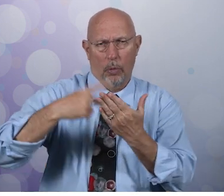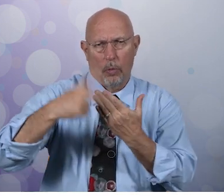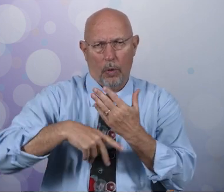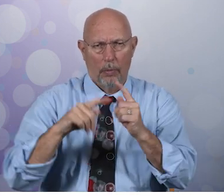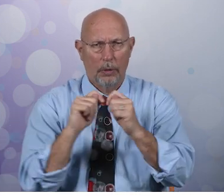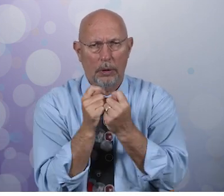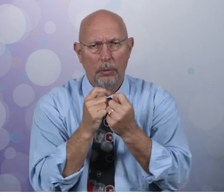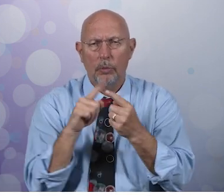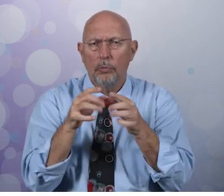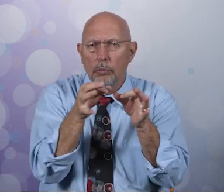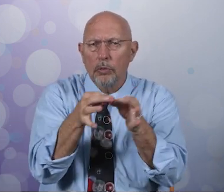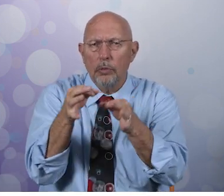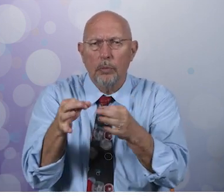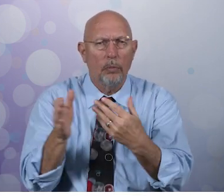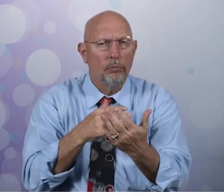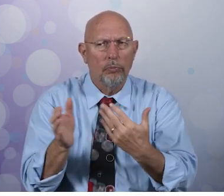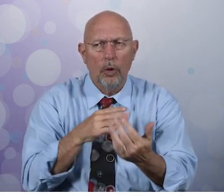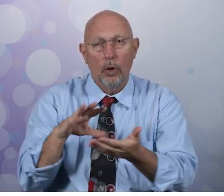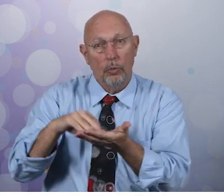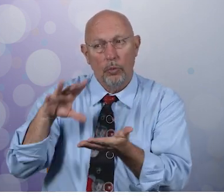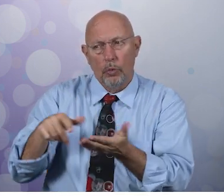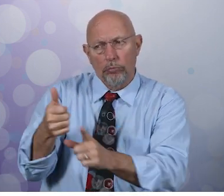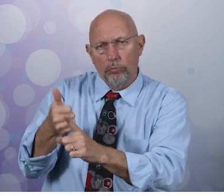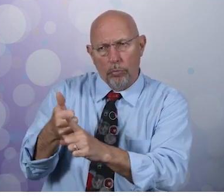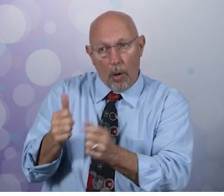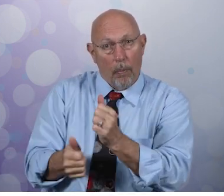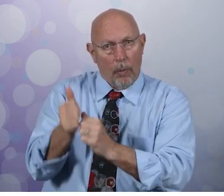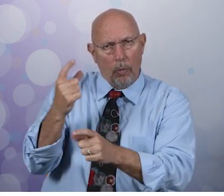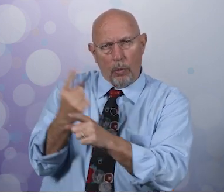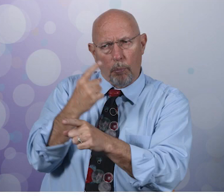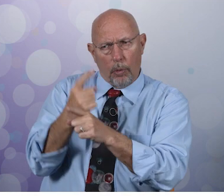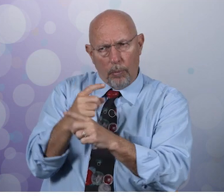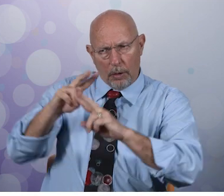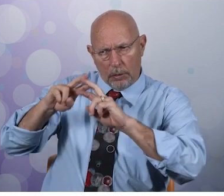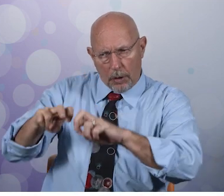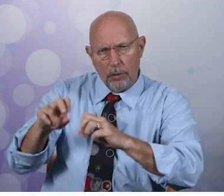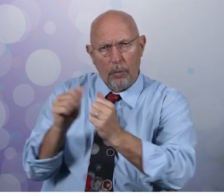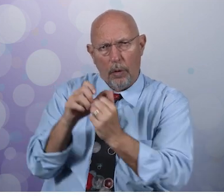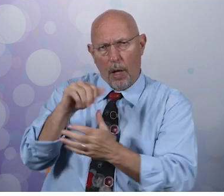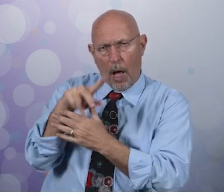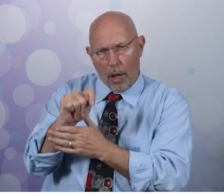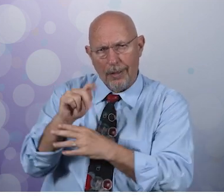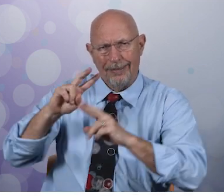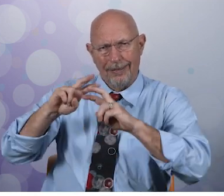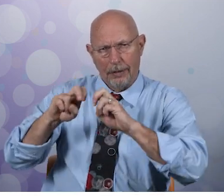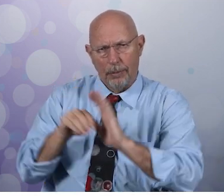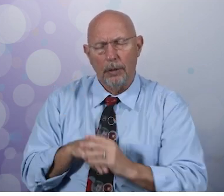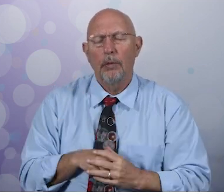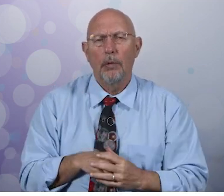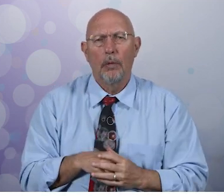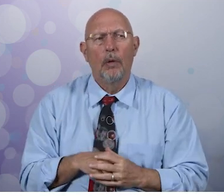in determining whether a student is most appropriately assessed with an alternate assessment, the Ohio Department